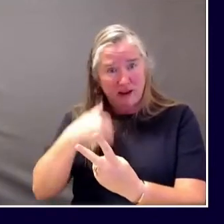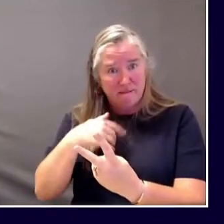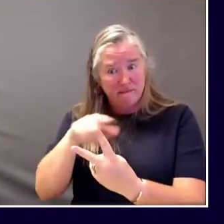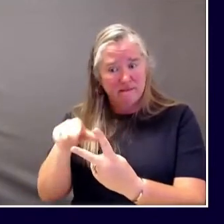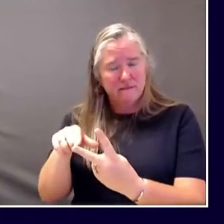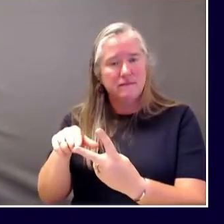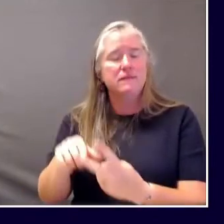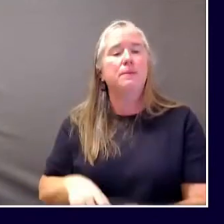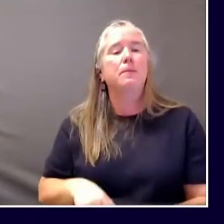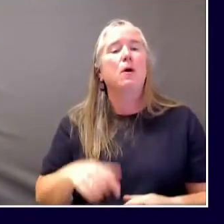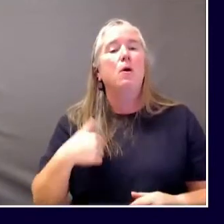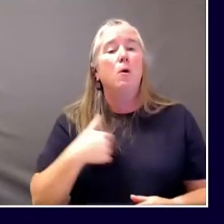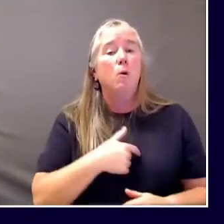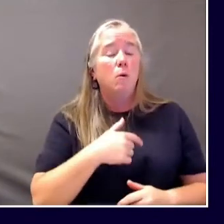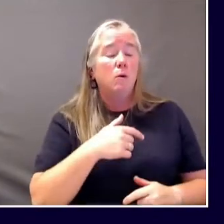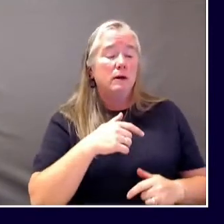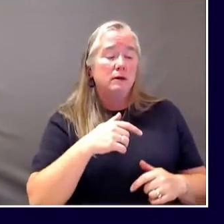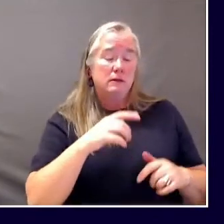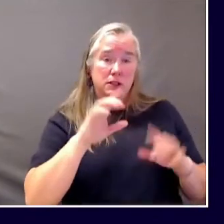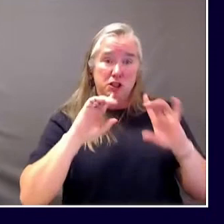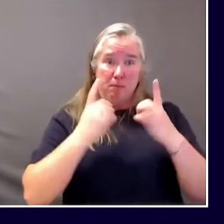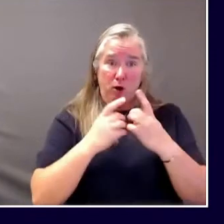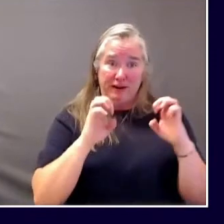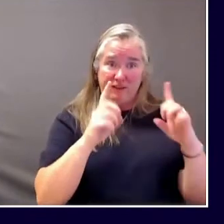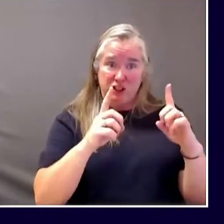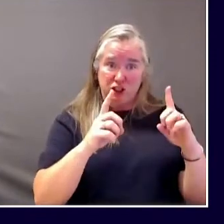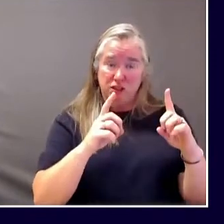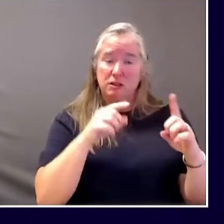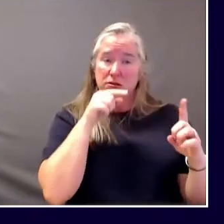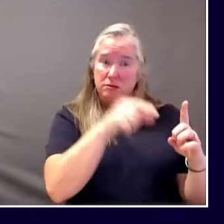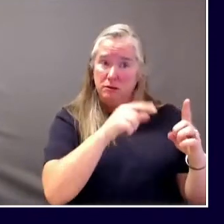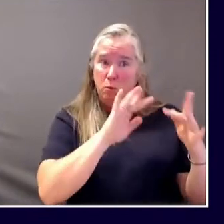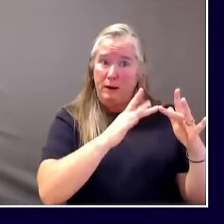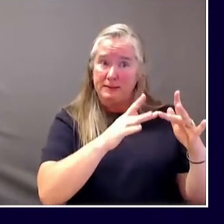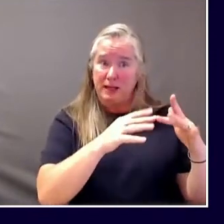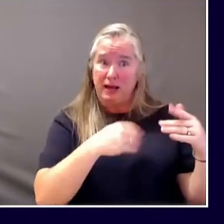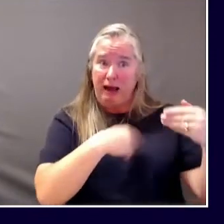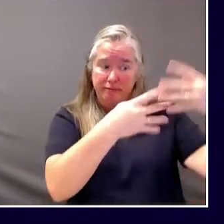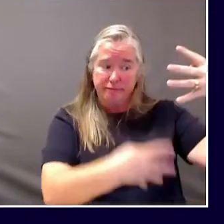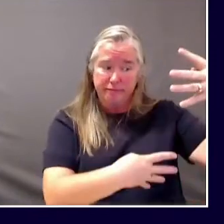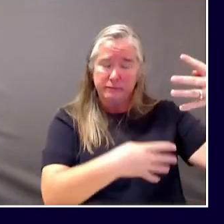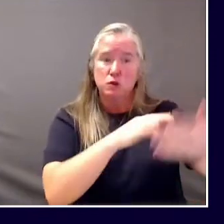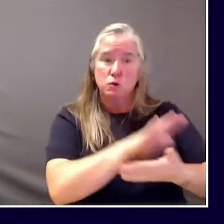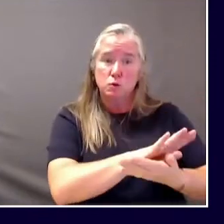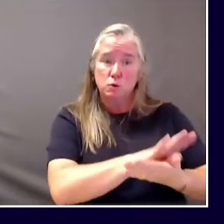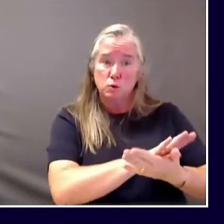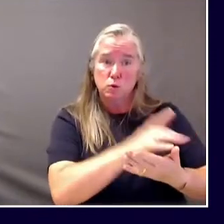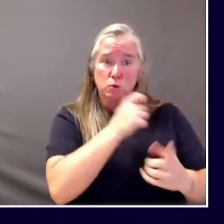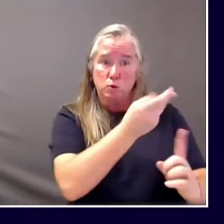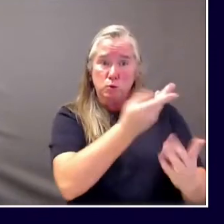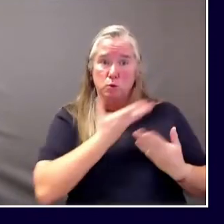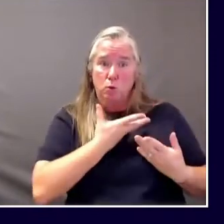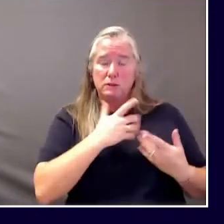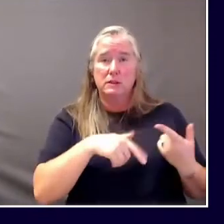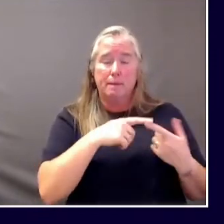website with the latest data on